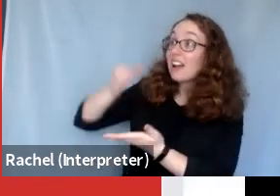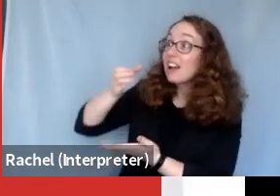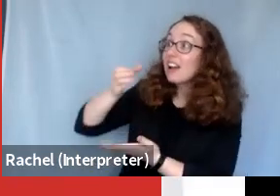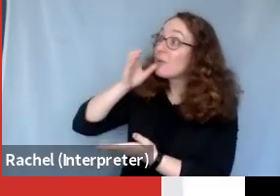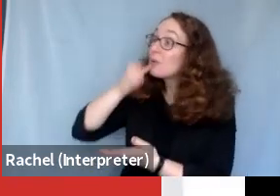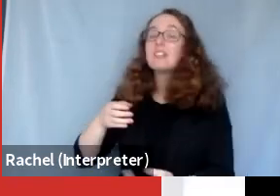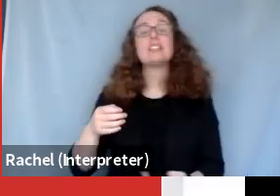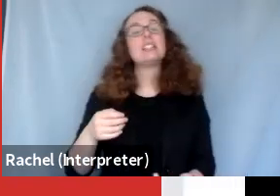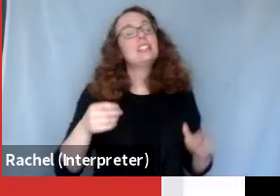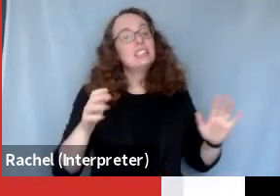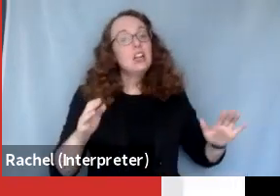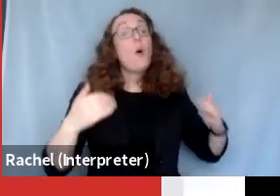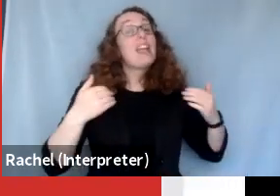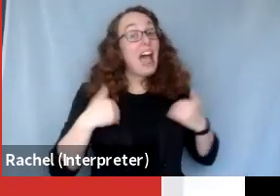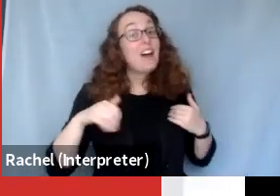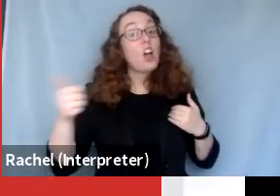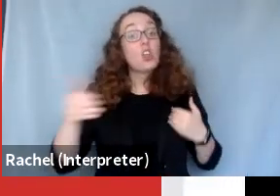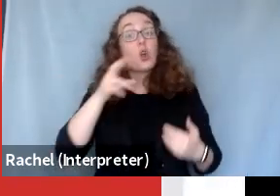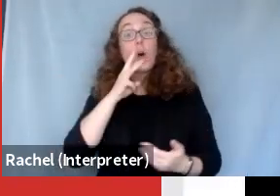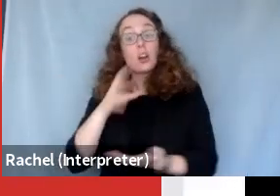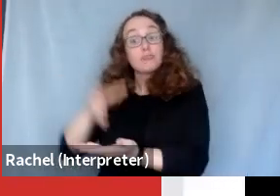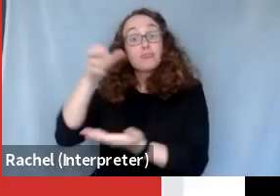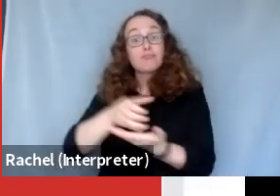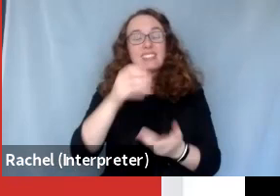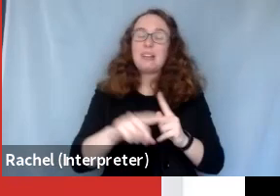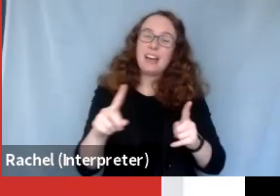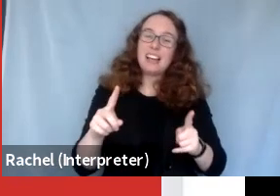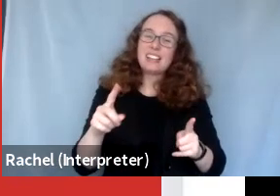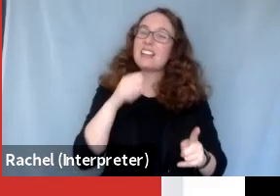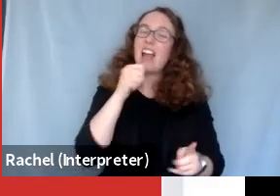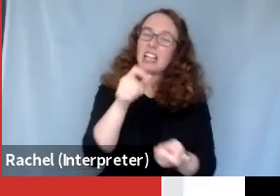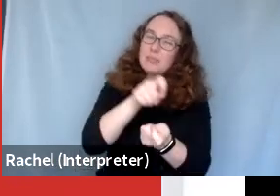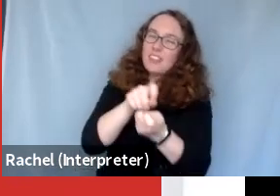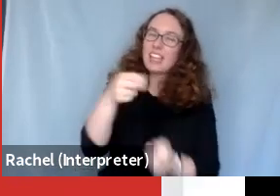the Hydro Flask brand. Okay so we have a question from Joseph